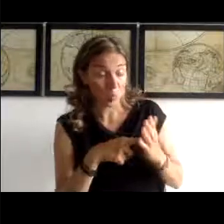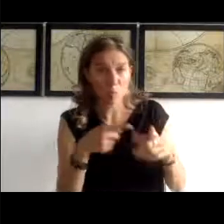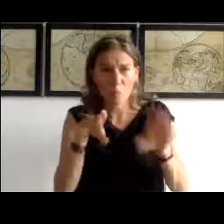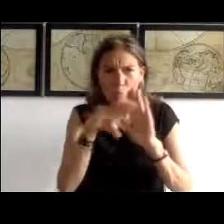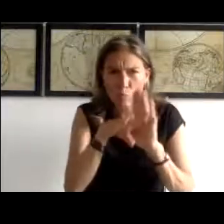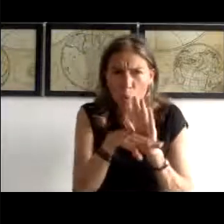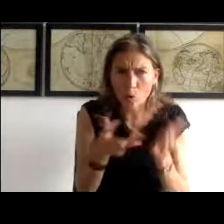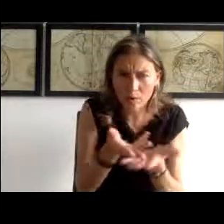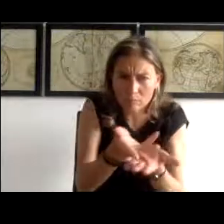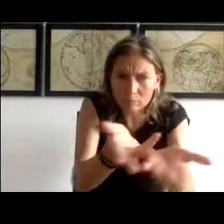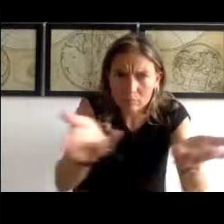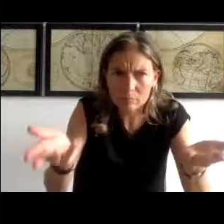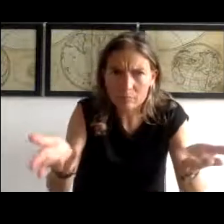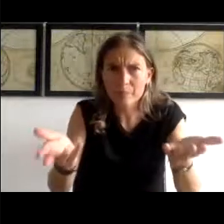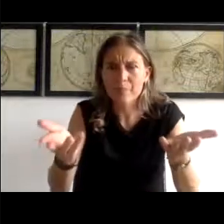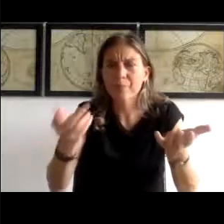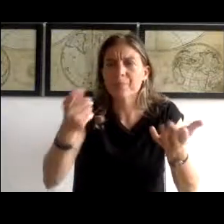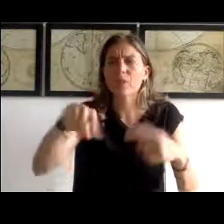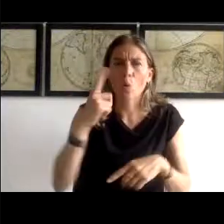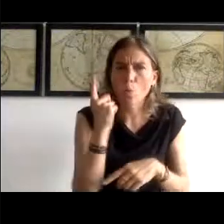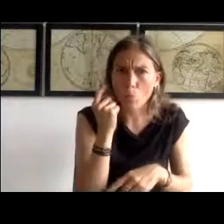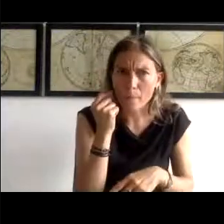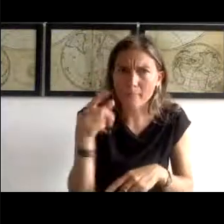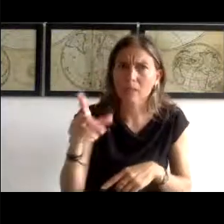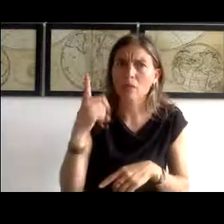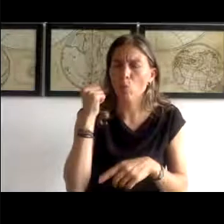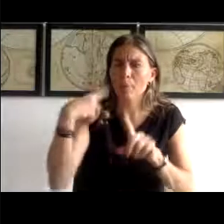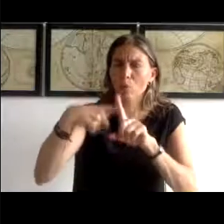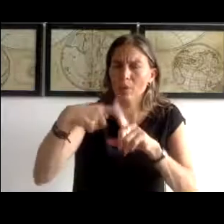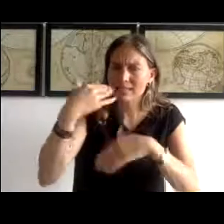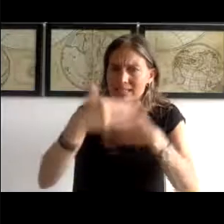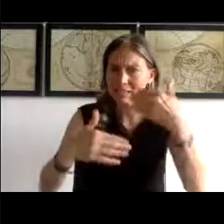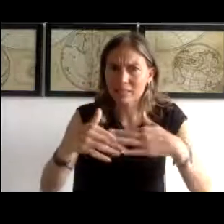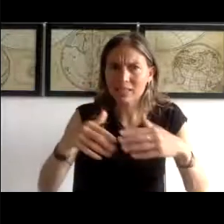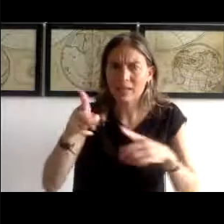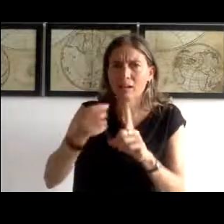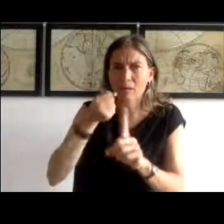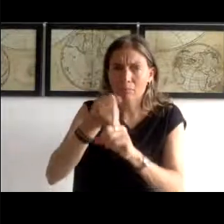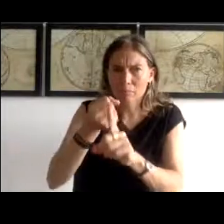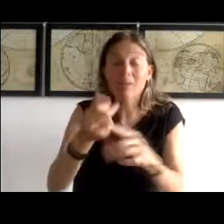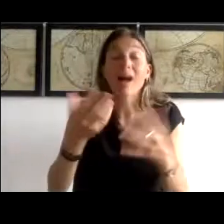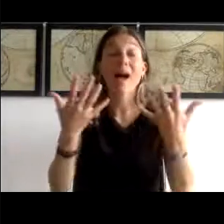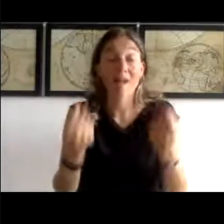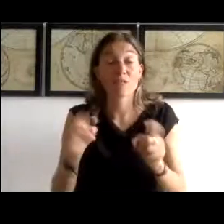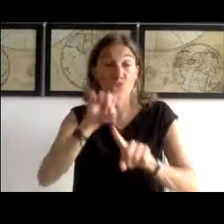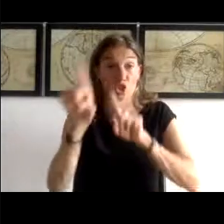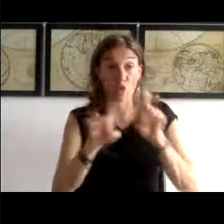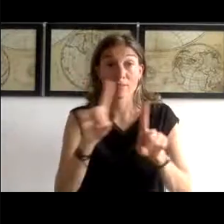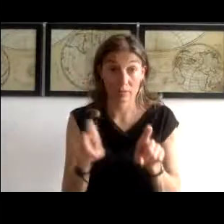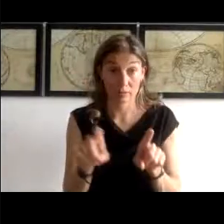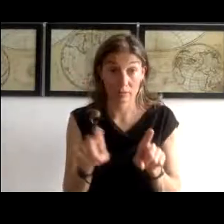Then when we talk about the priorities, inclusion and diversity is meant to be the key priority.